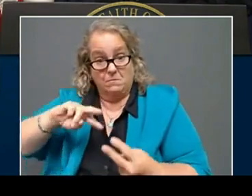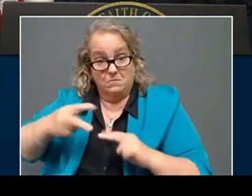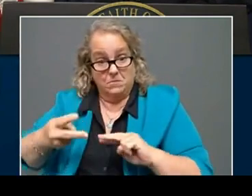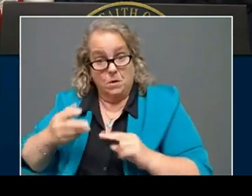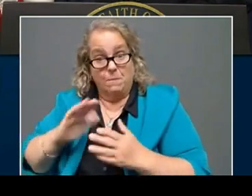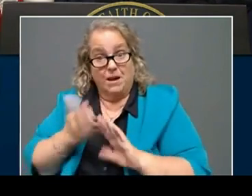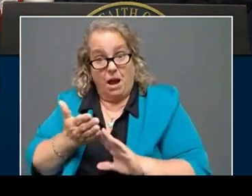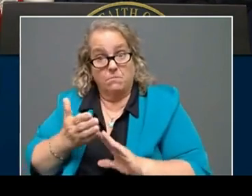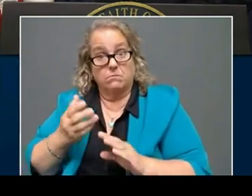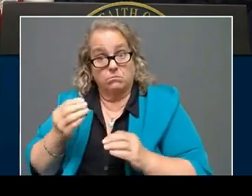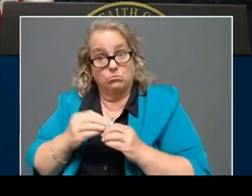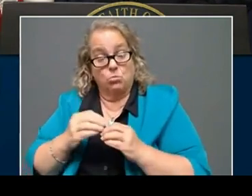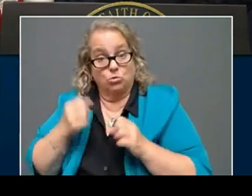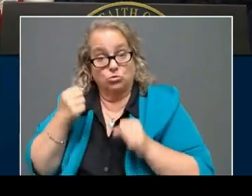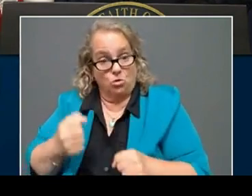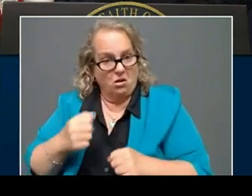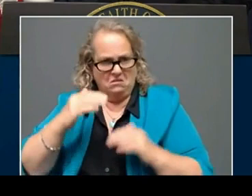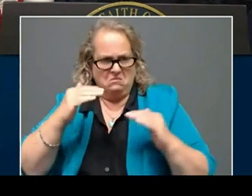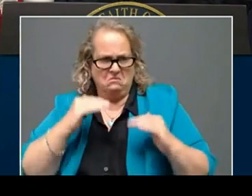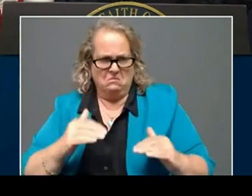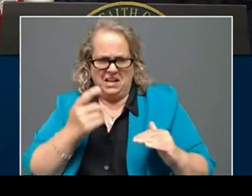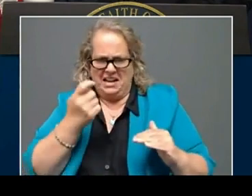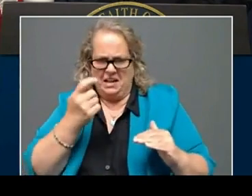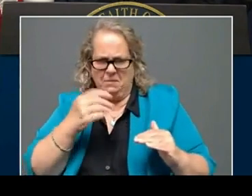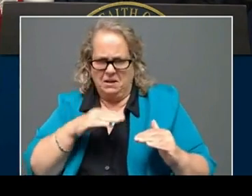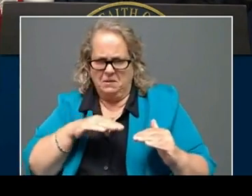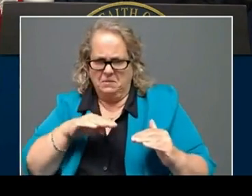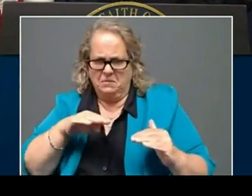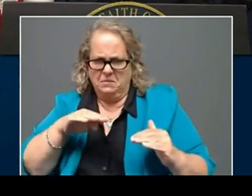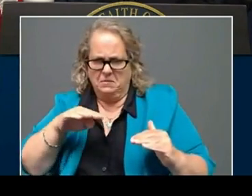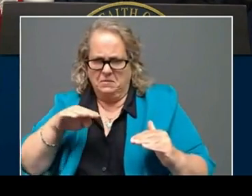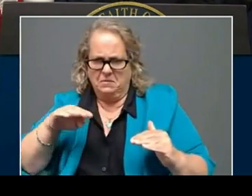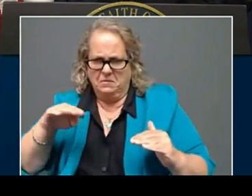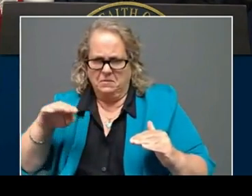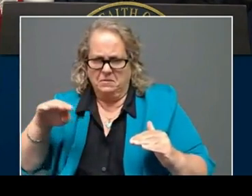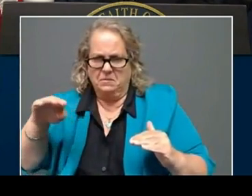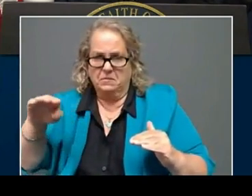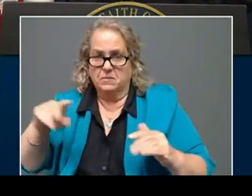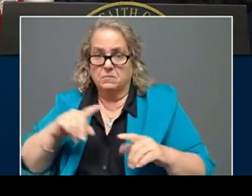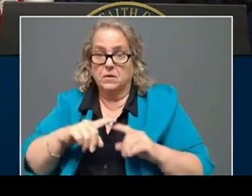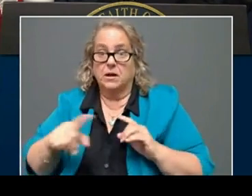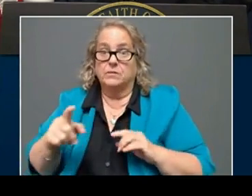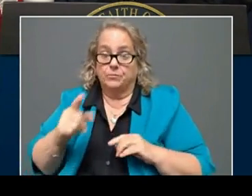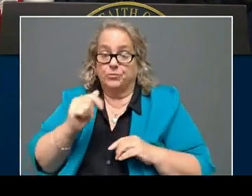individuals still significantly protected. But we are seeing uh more